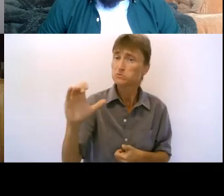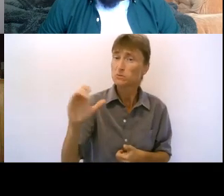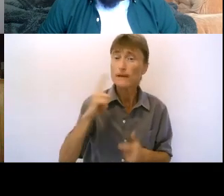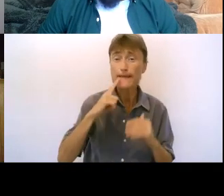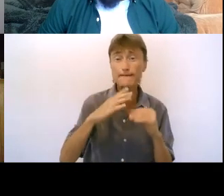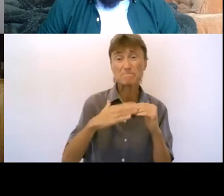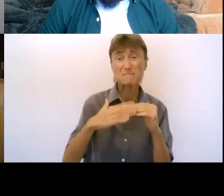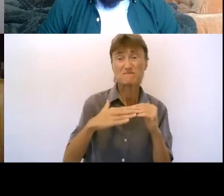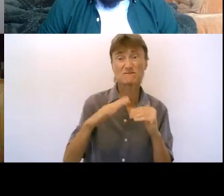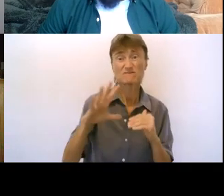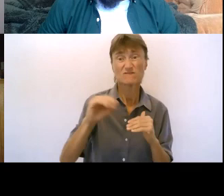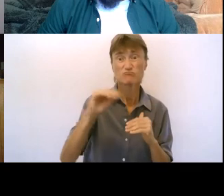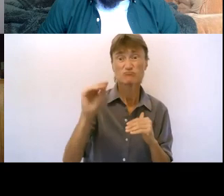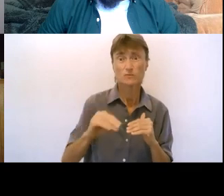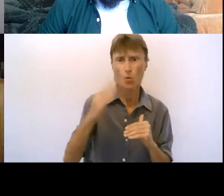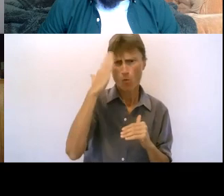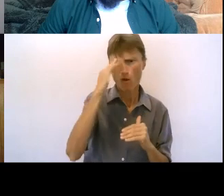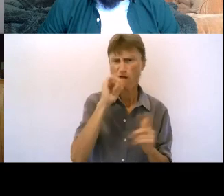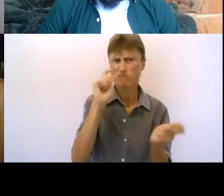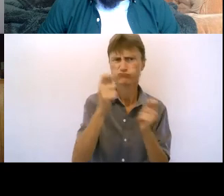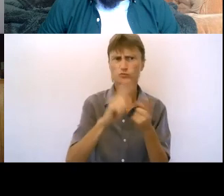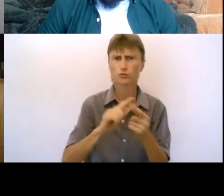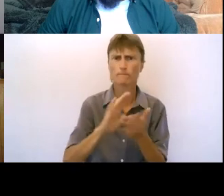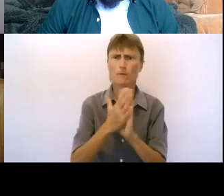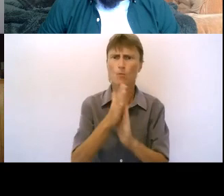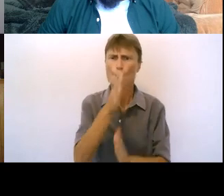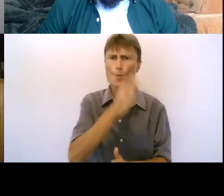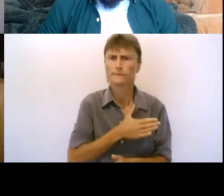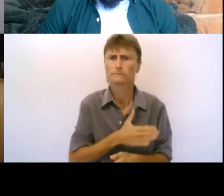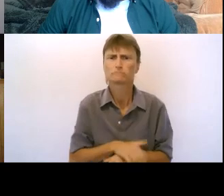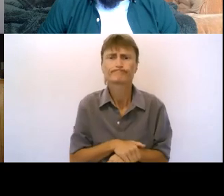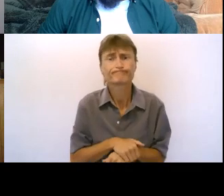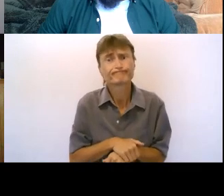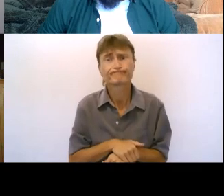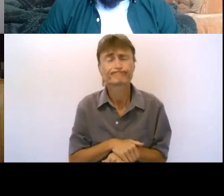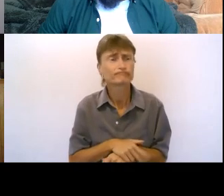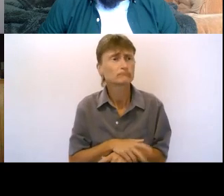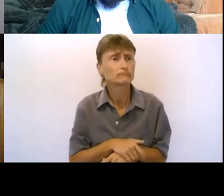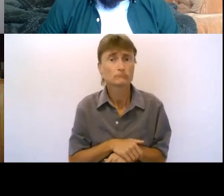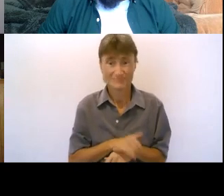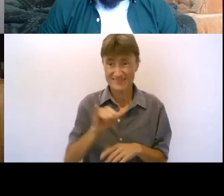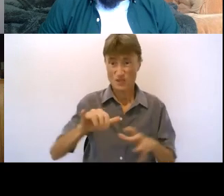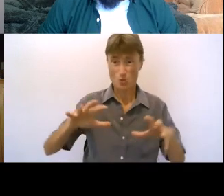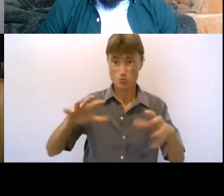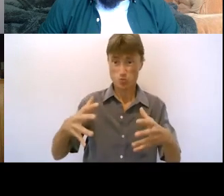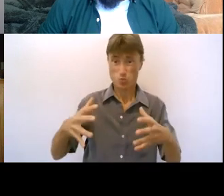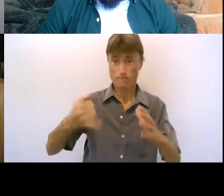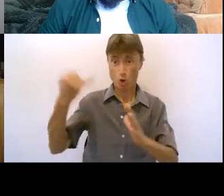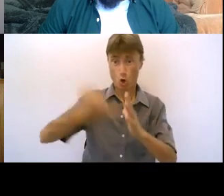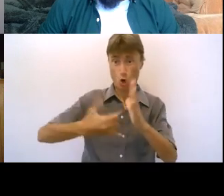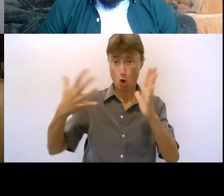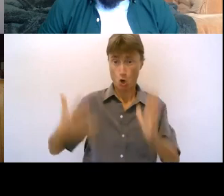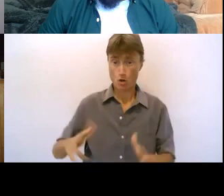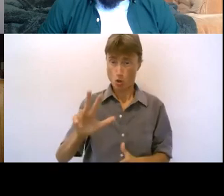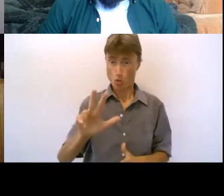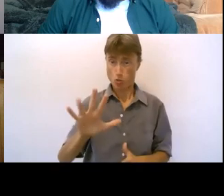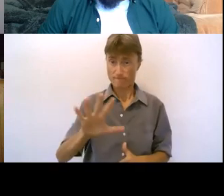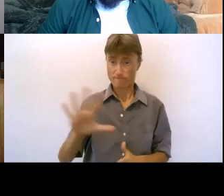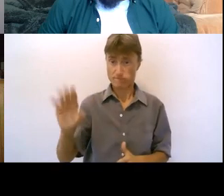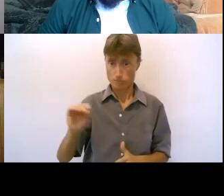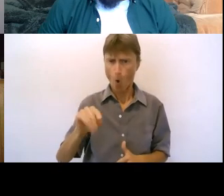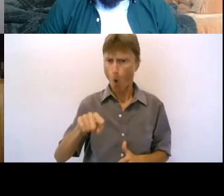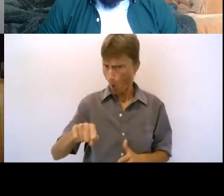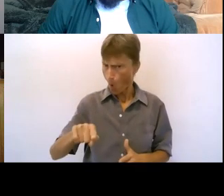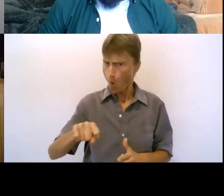women. And this group of artists has undertaken some herculean efforts to have a number of